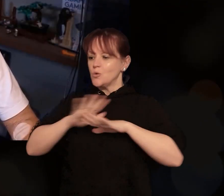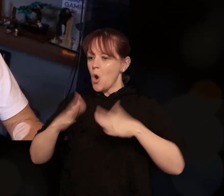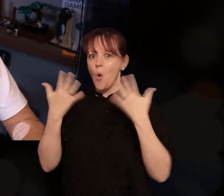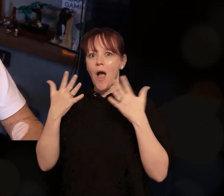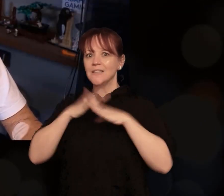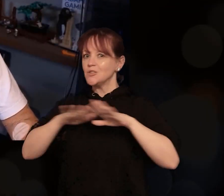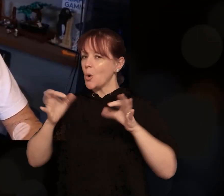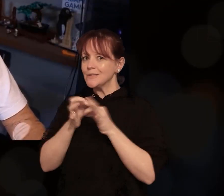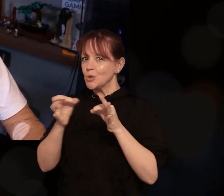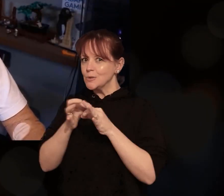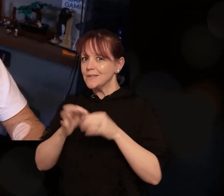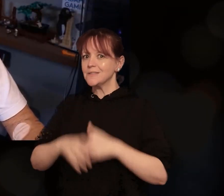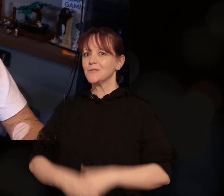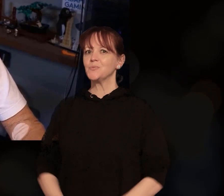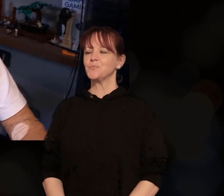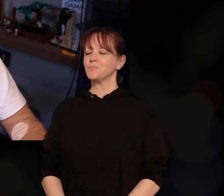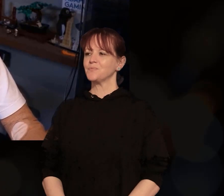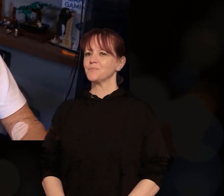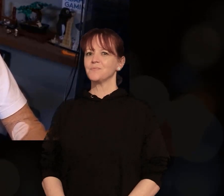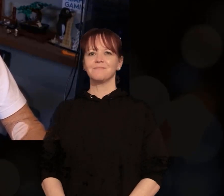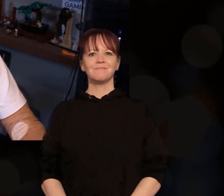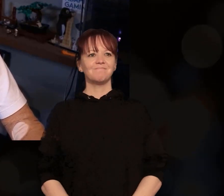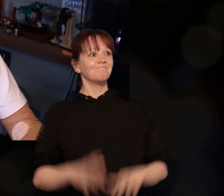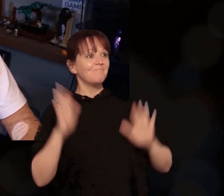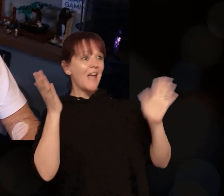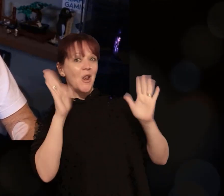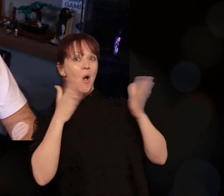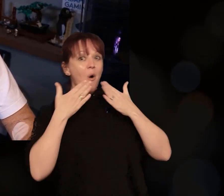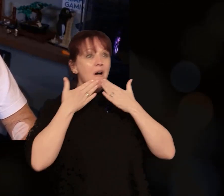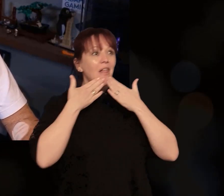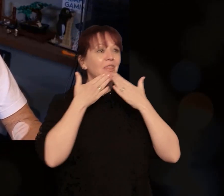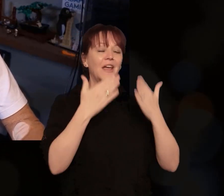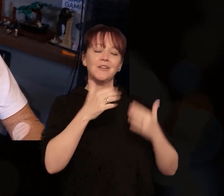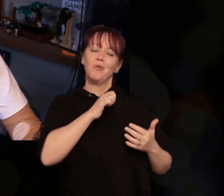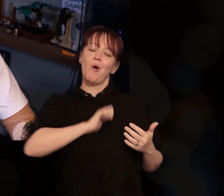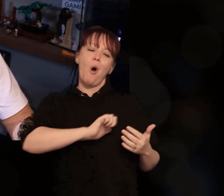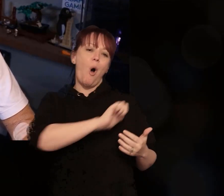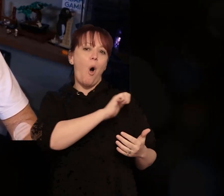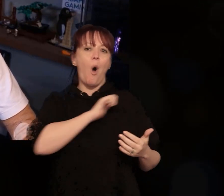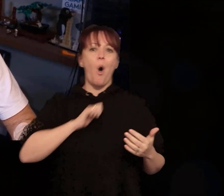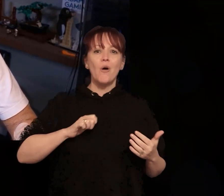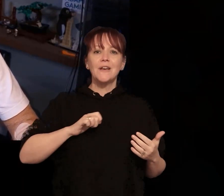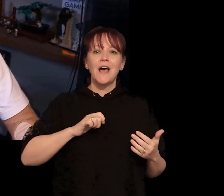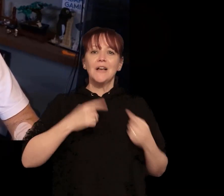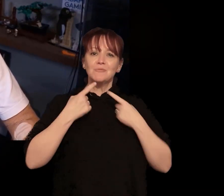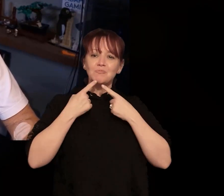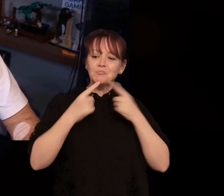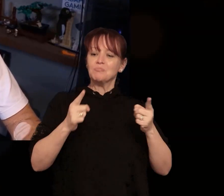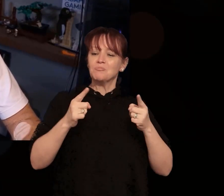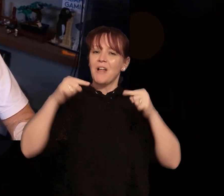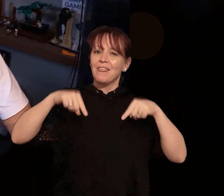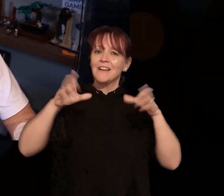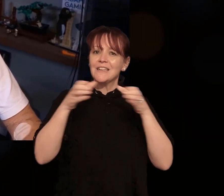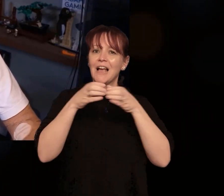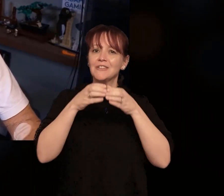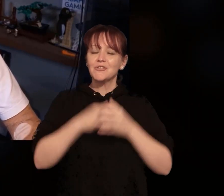Hello and thank you, it is an absolute honor to be announcing this category. After another great year for accessibility,